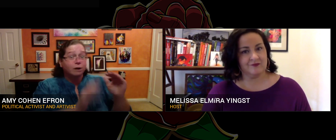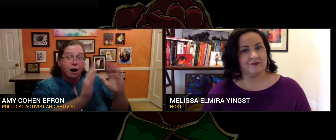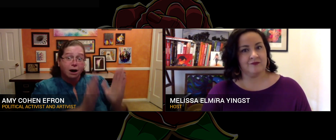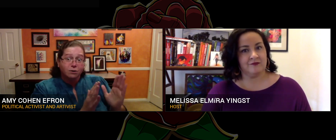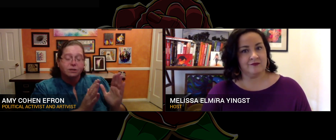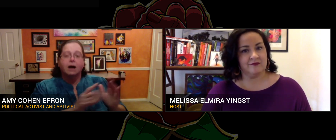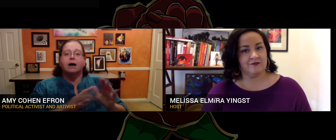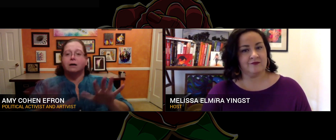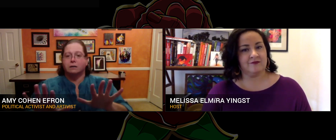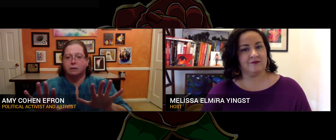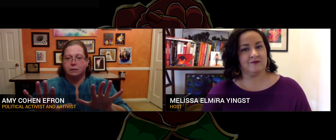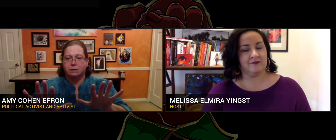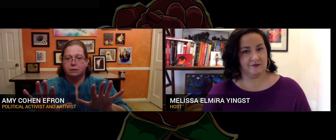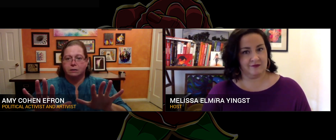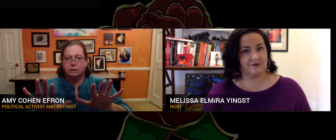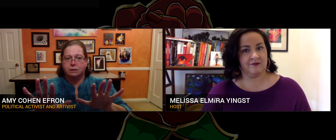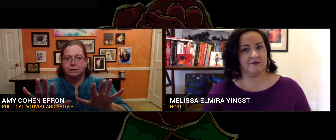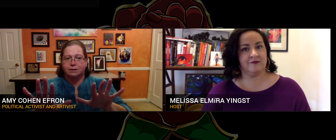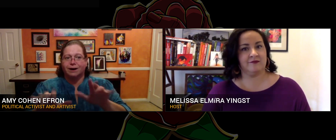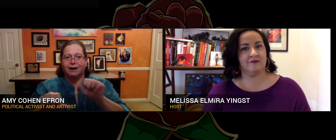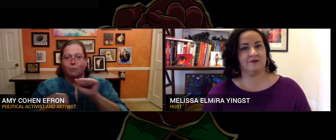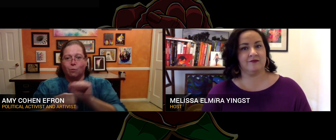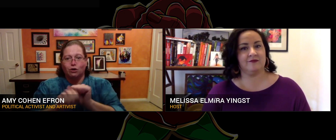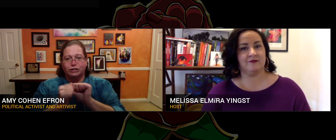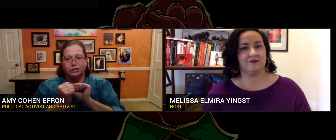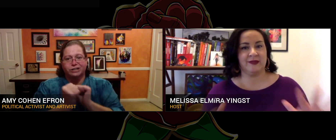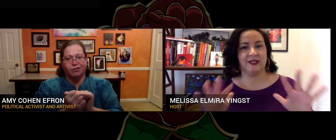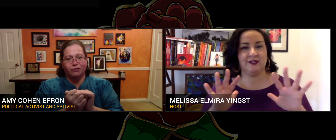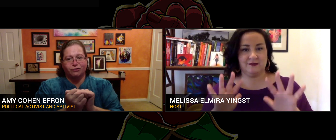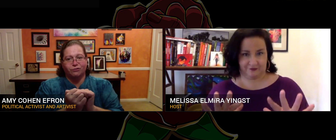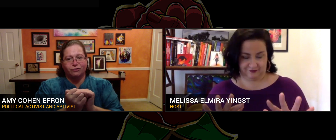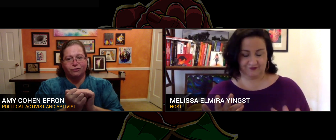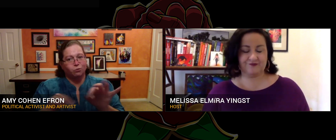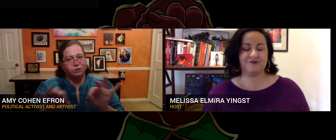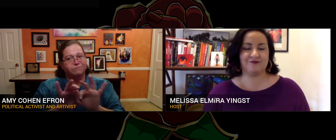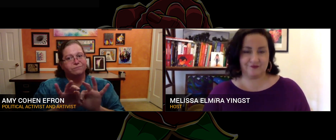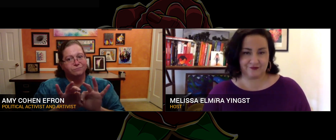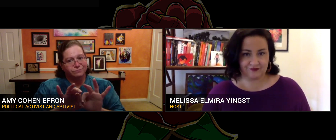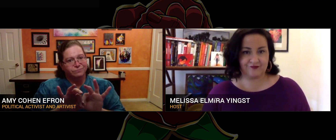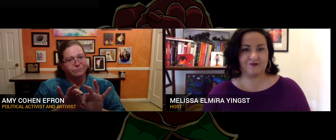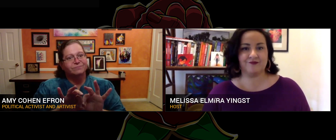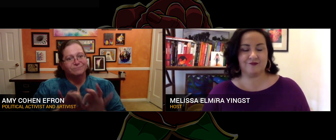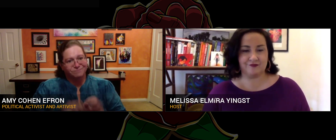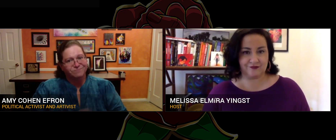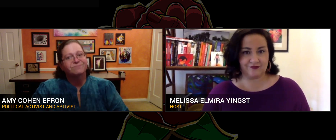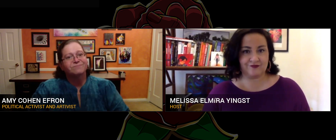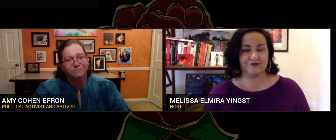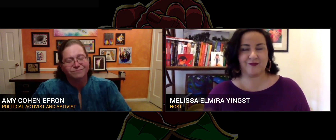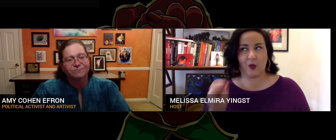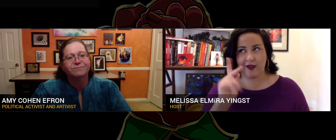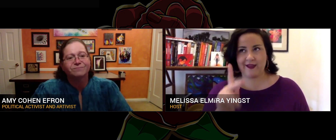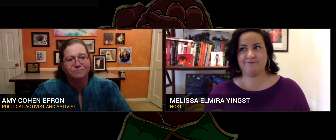Now with Democrats having control of the House, we all have to work together. Like slow down. That is important.